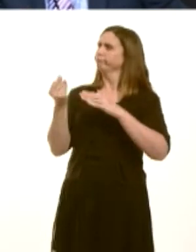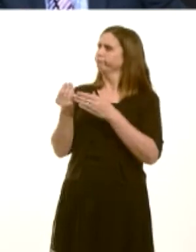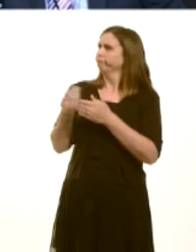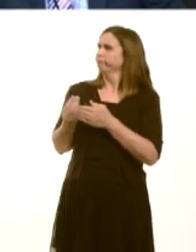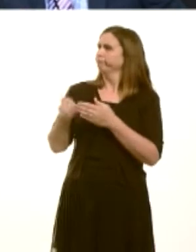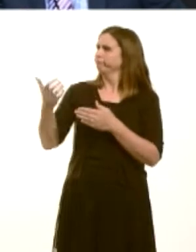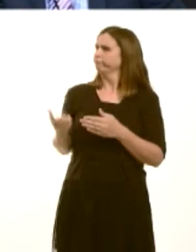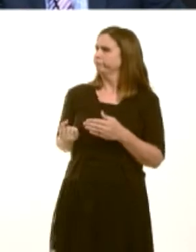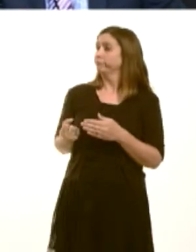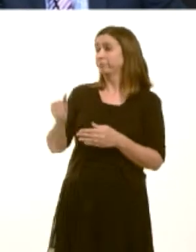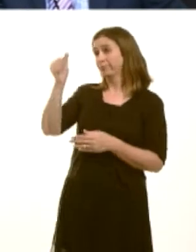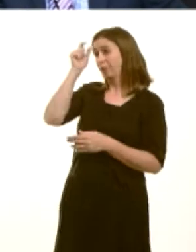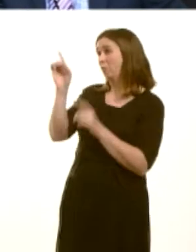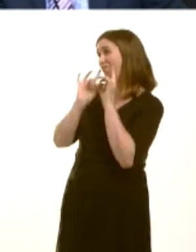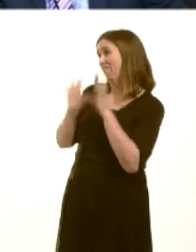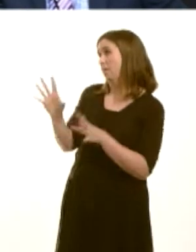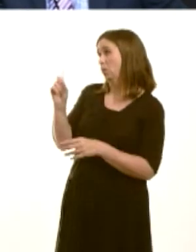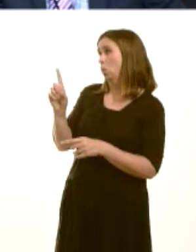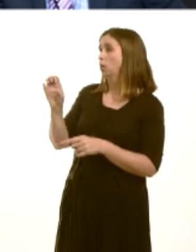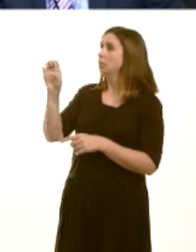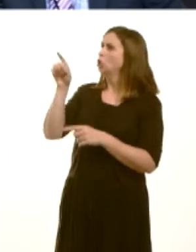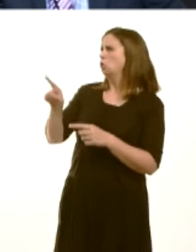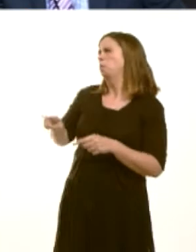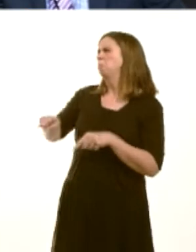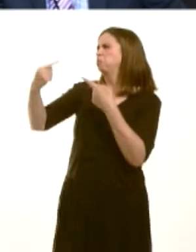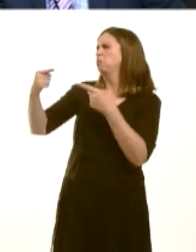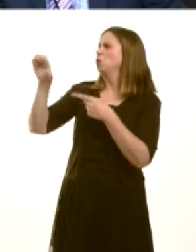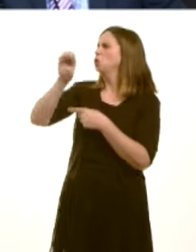remember them for: they took the European Union on because the union wanted to restrict